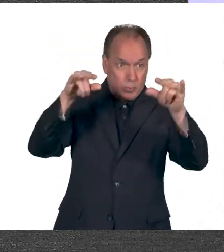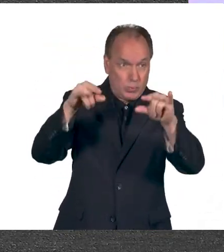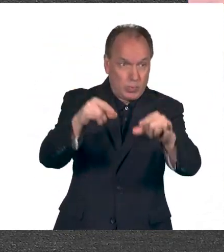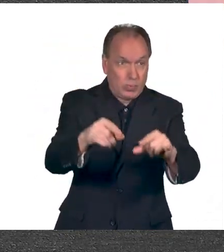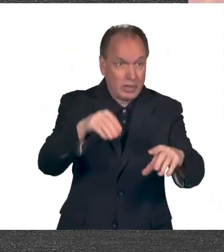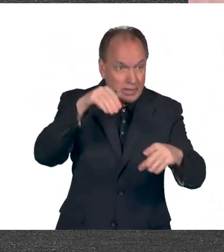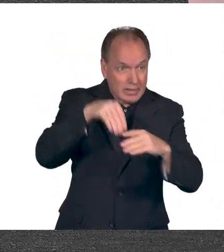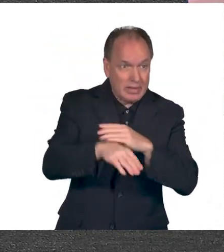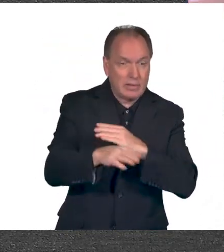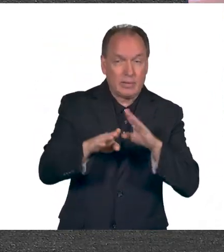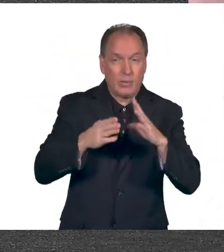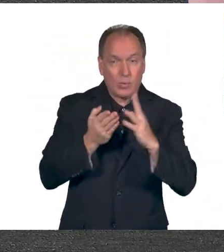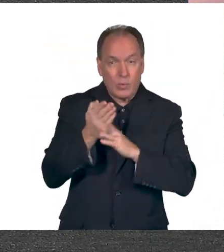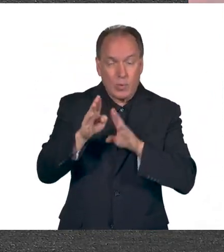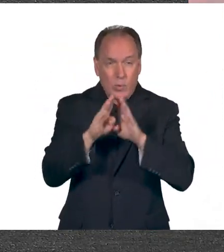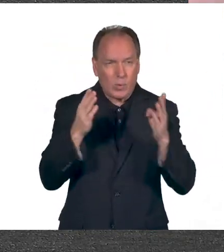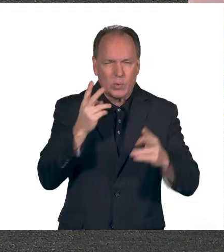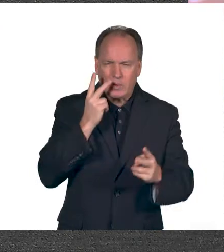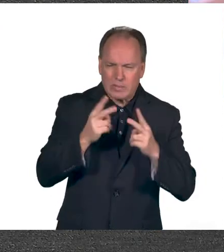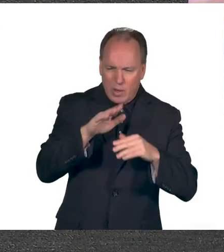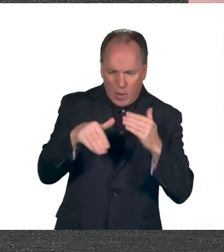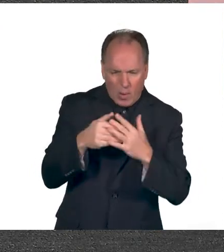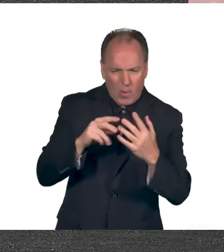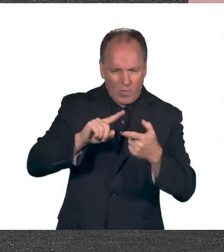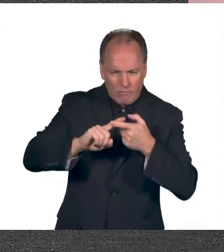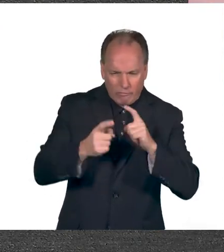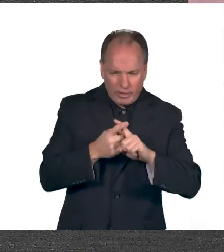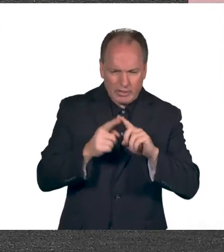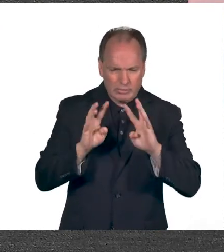Look all the friends by the nice warm cozy fire.